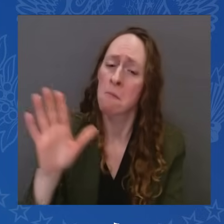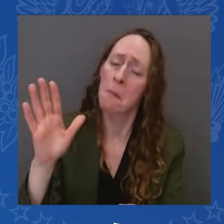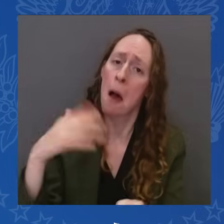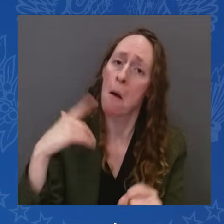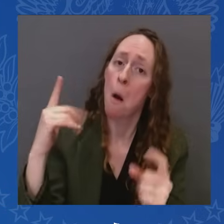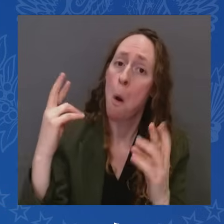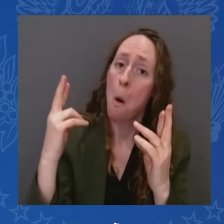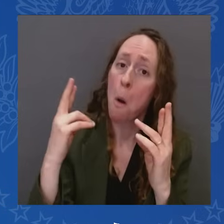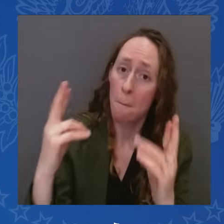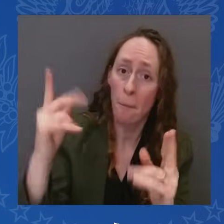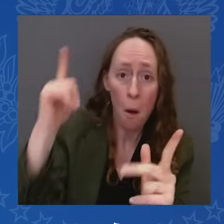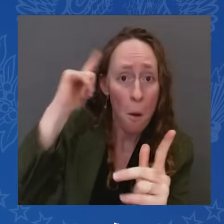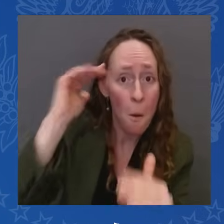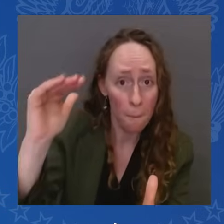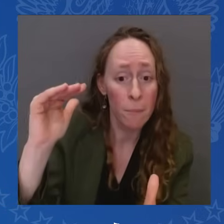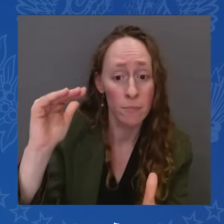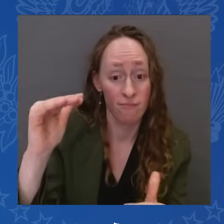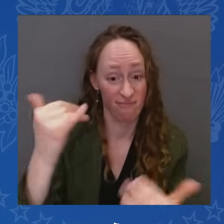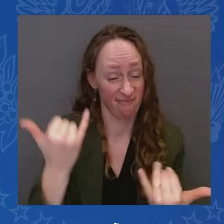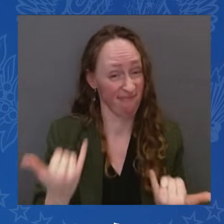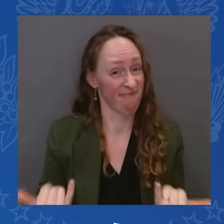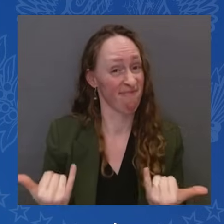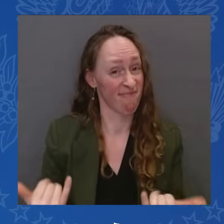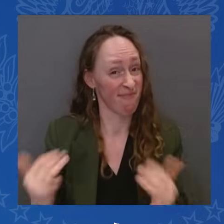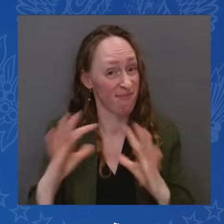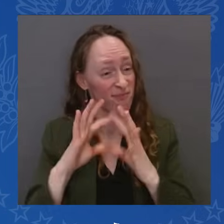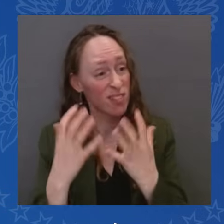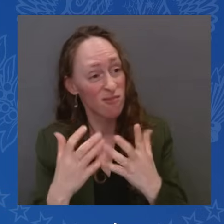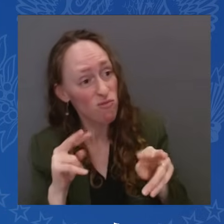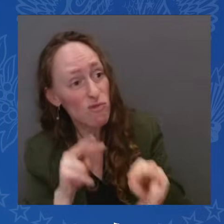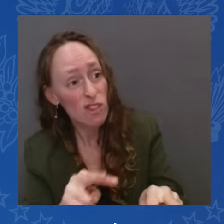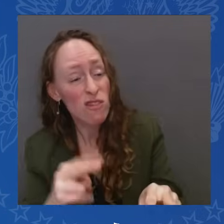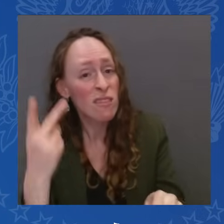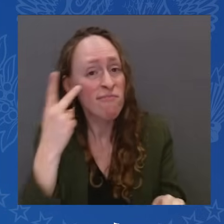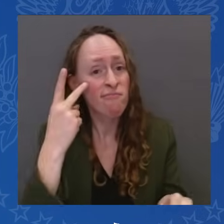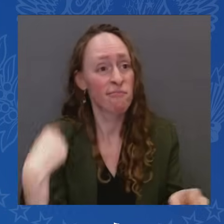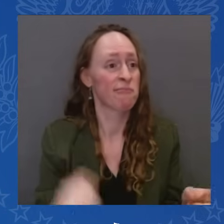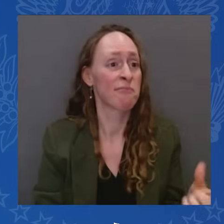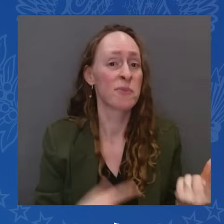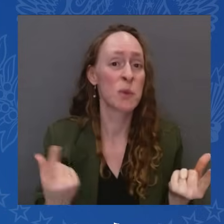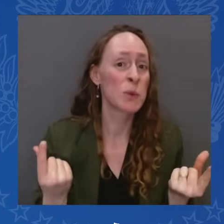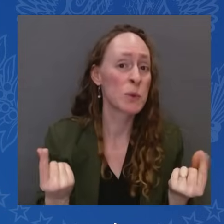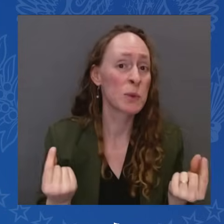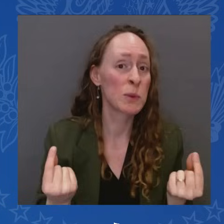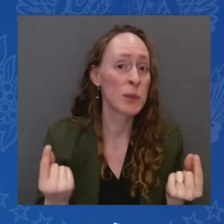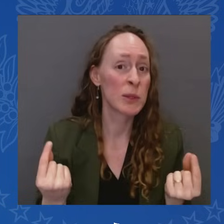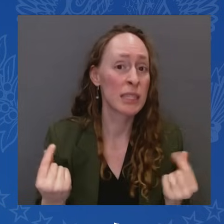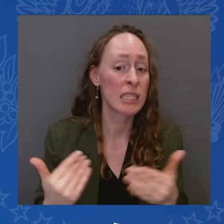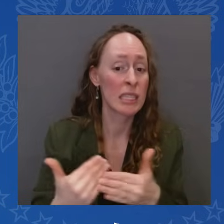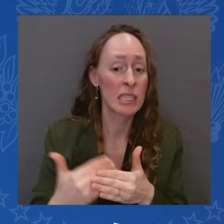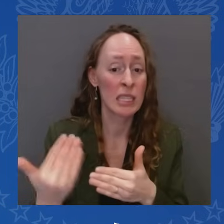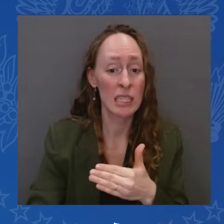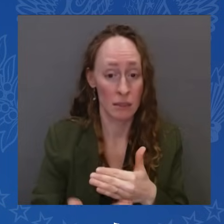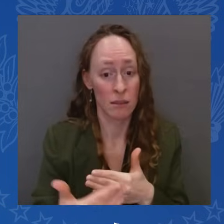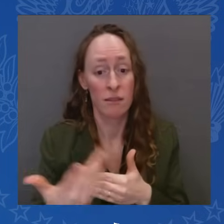which would send a horrible message to an aggressor and allies if we walked away at this time. And it would hurt our national security.